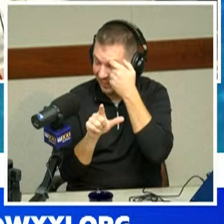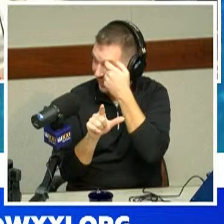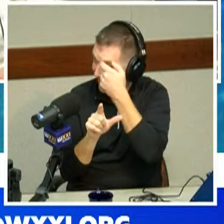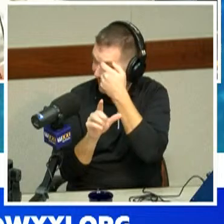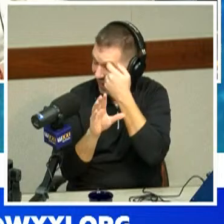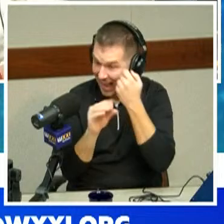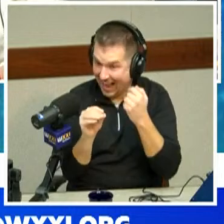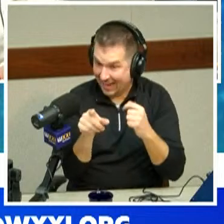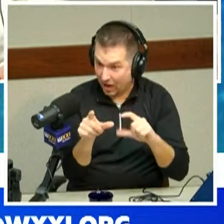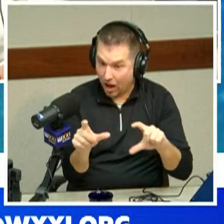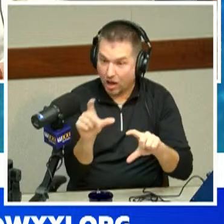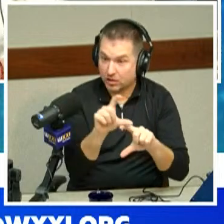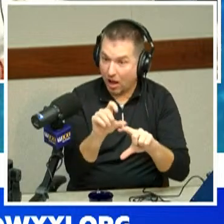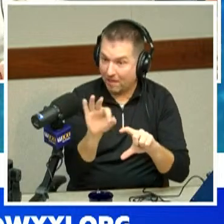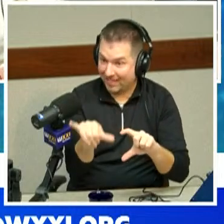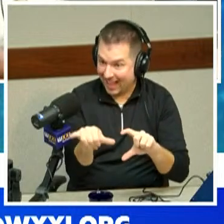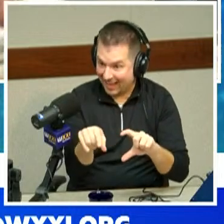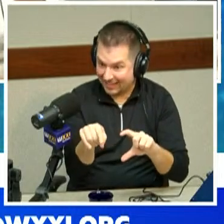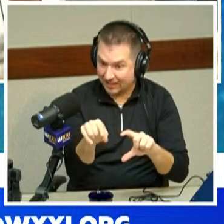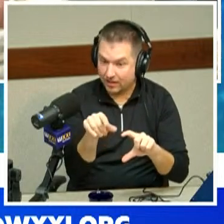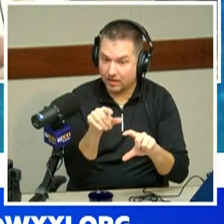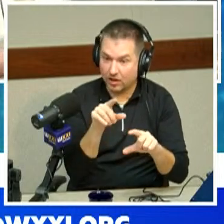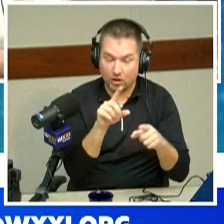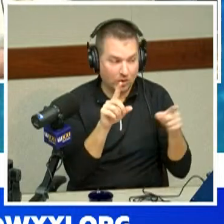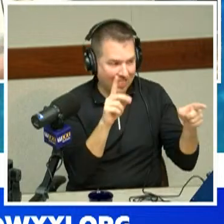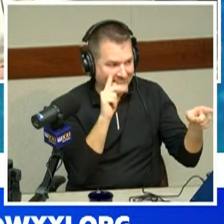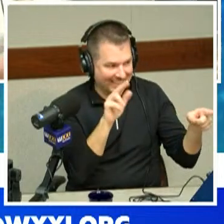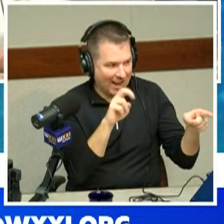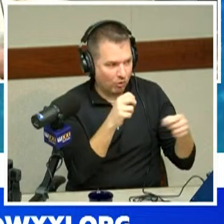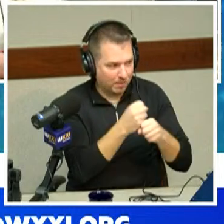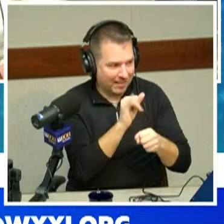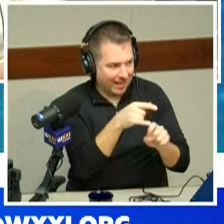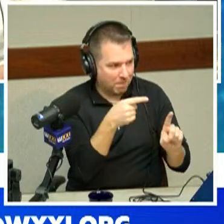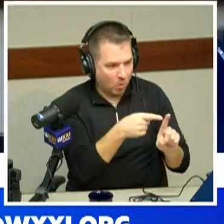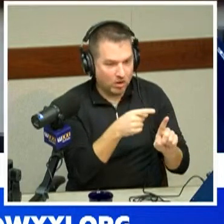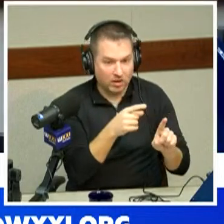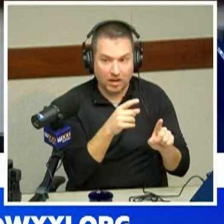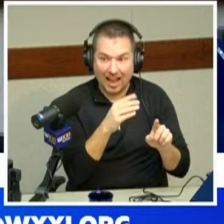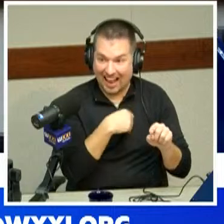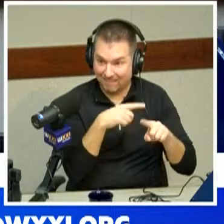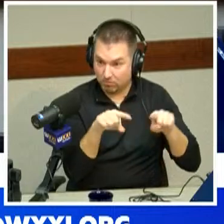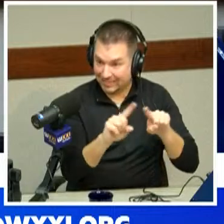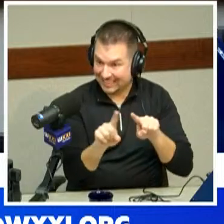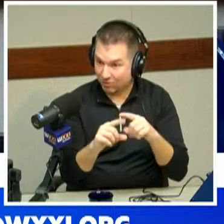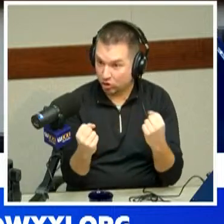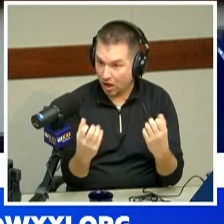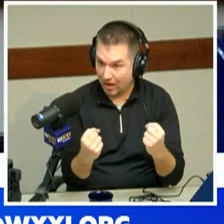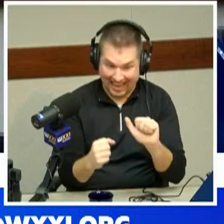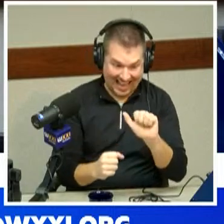of that there's also different to Karen's Point different sign languages uh ASL being one of them